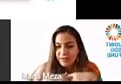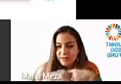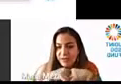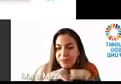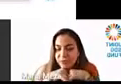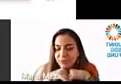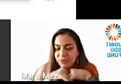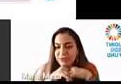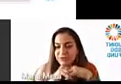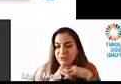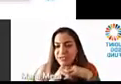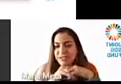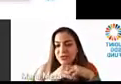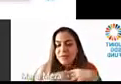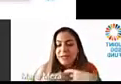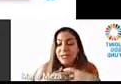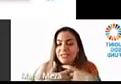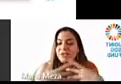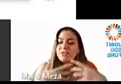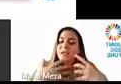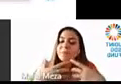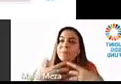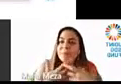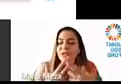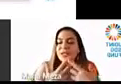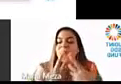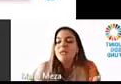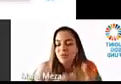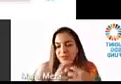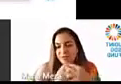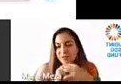carbon footprint of what we are using so that we know that it is the least that we are